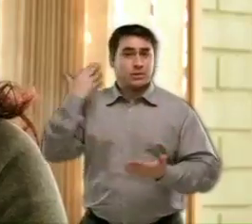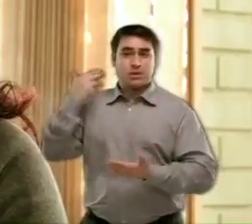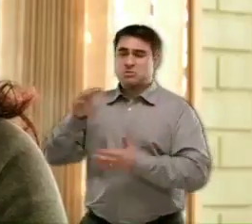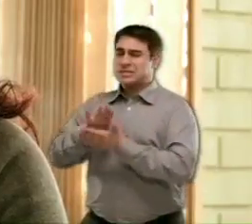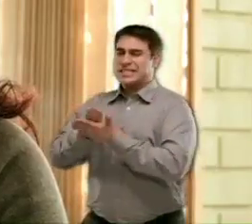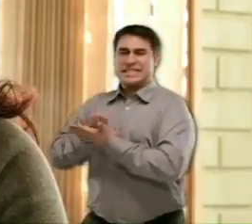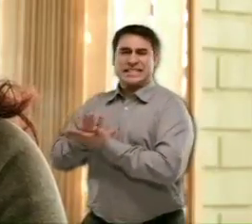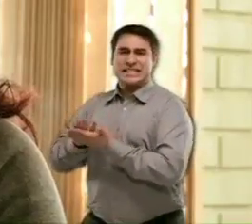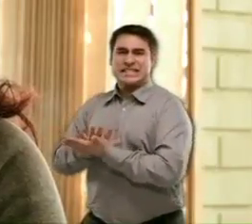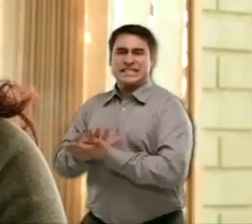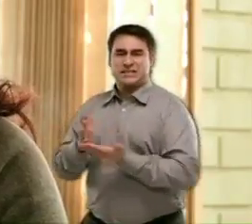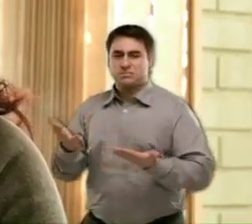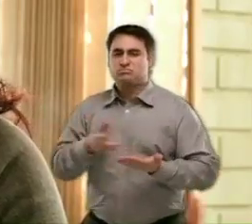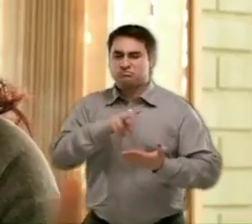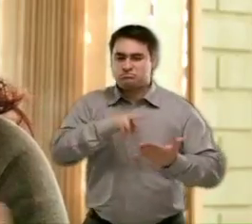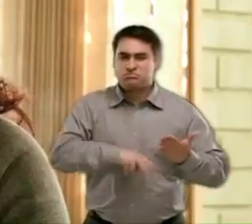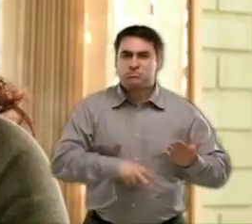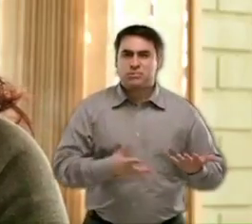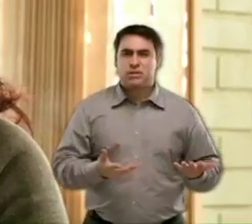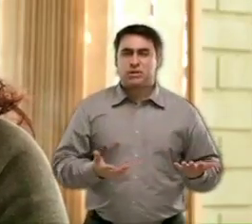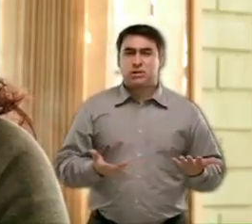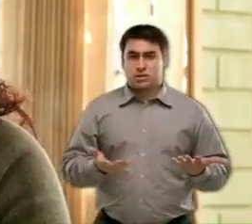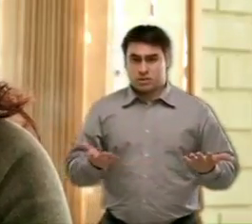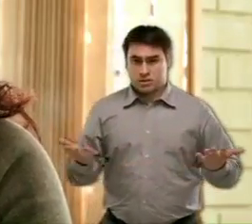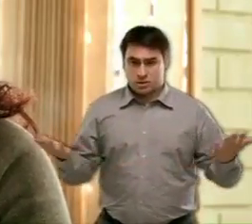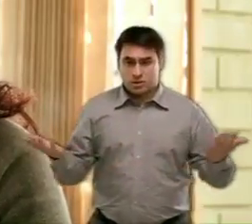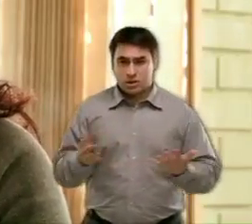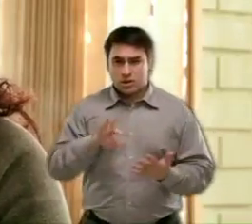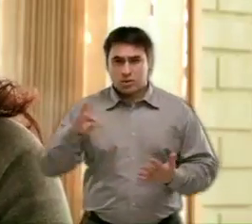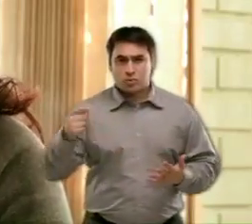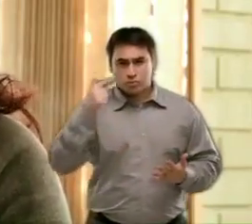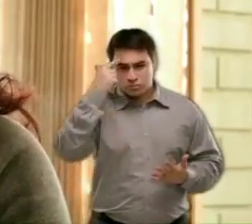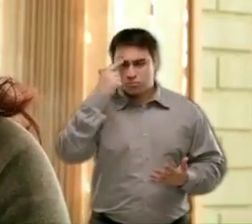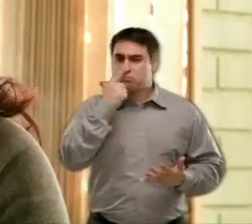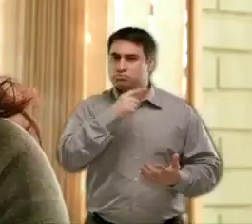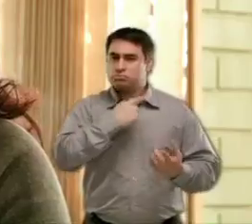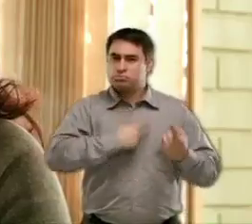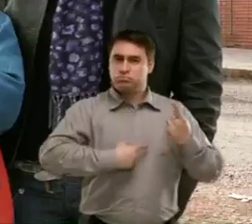And to think of all he has gone through so far... The support that we have here at the school, teachers, management,